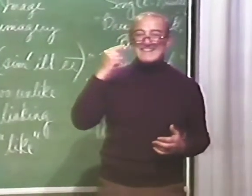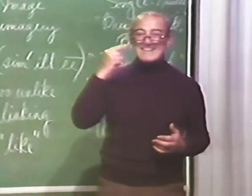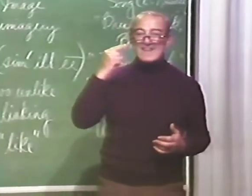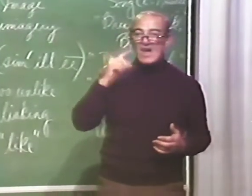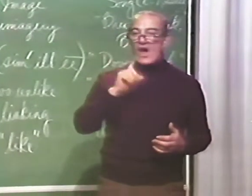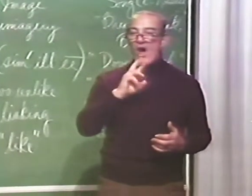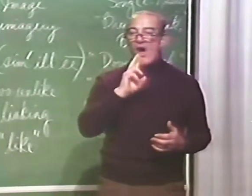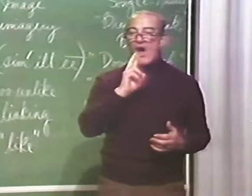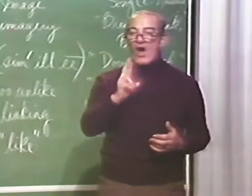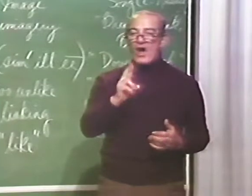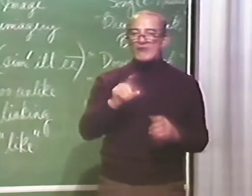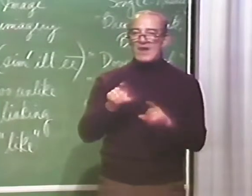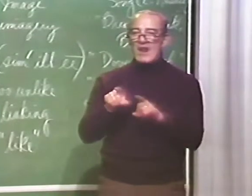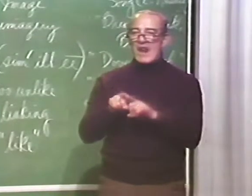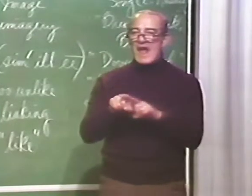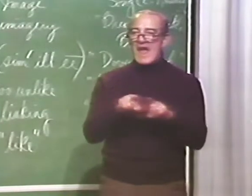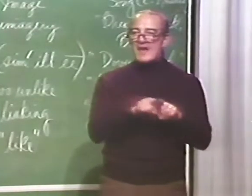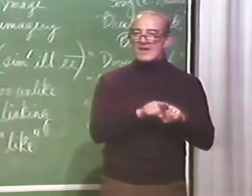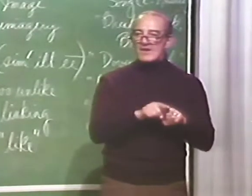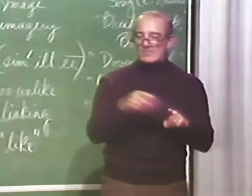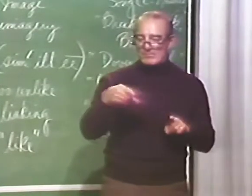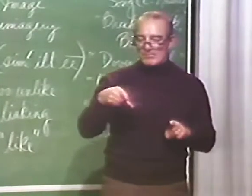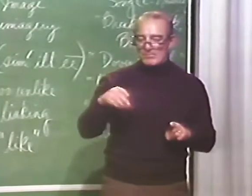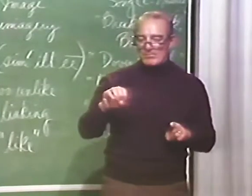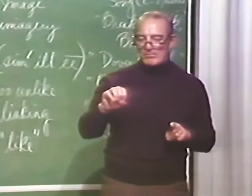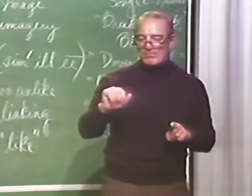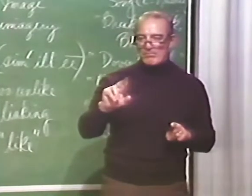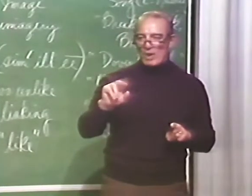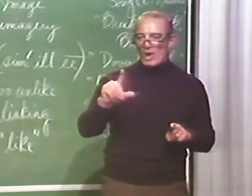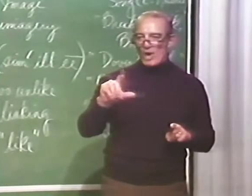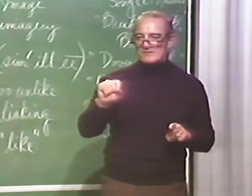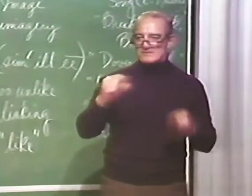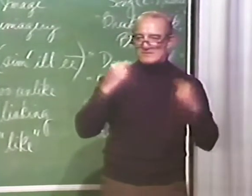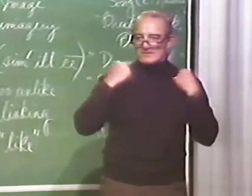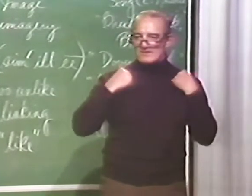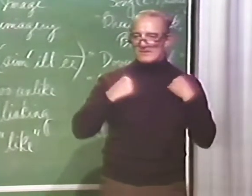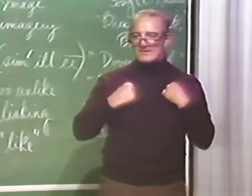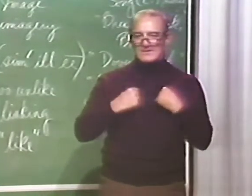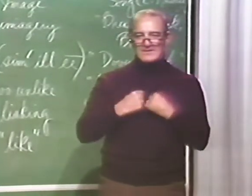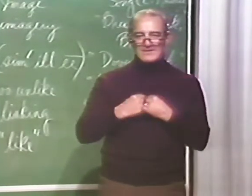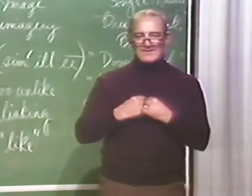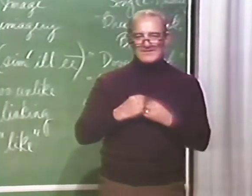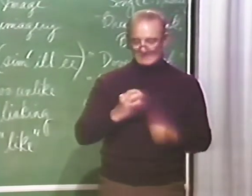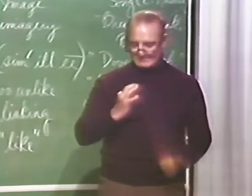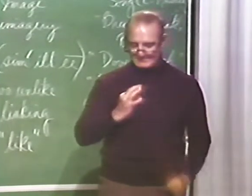"HER TEETH ARE LIKE PEARLS."